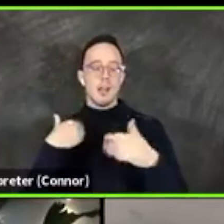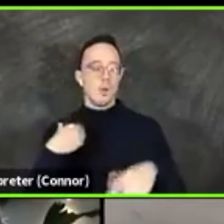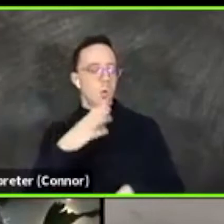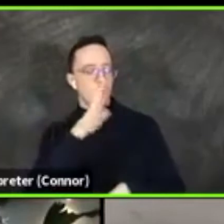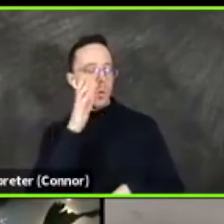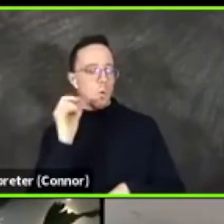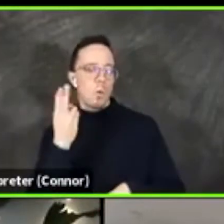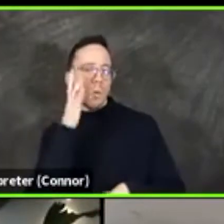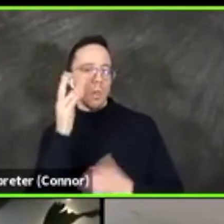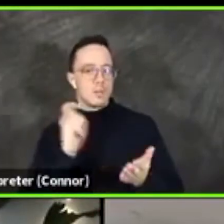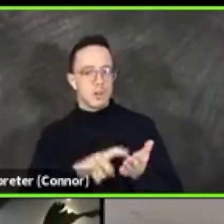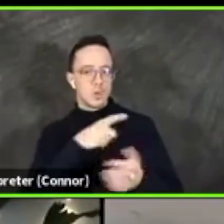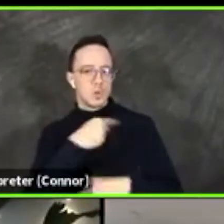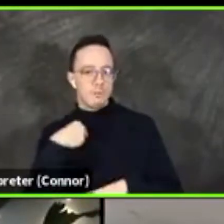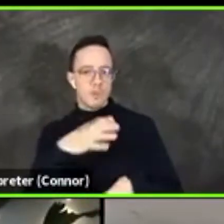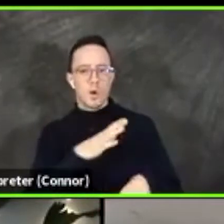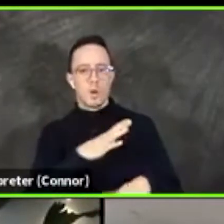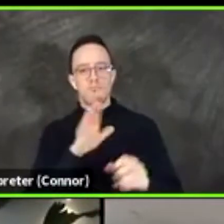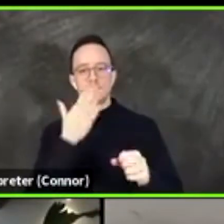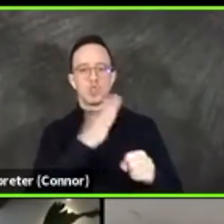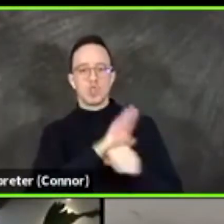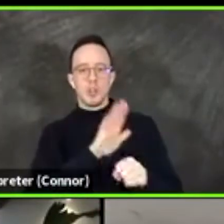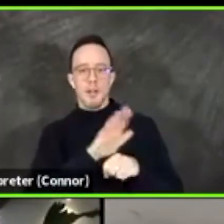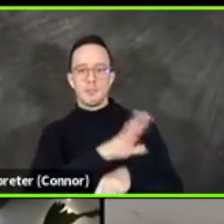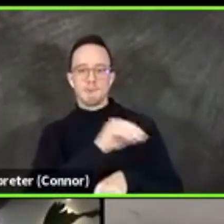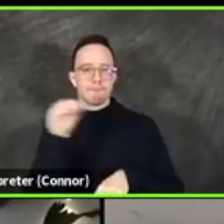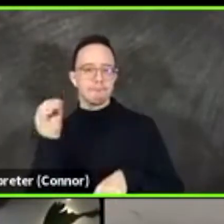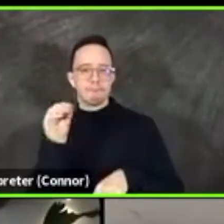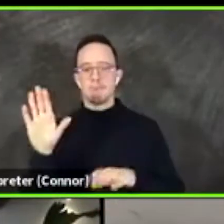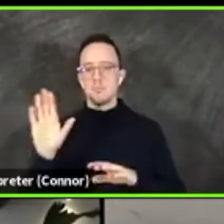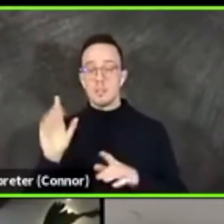THE TRICK IS TO TRY TO EMBED THAT COMPLICATION AND HUMOR.